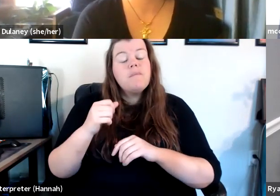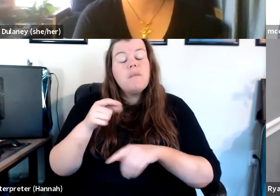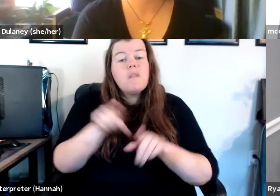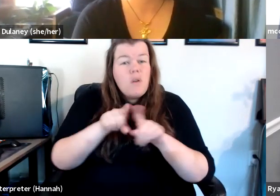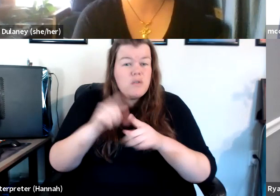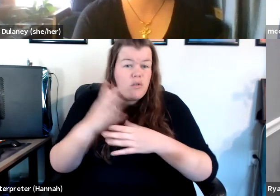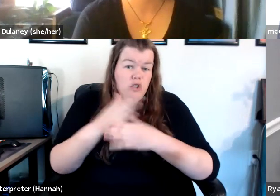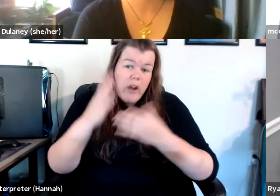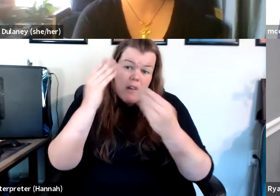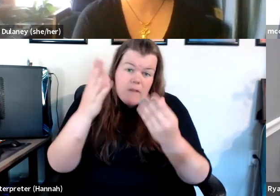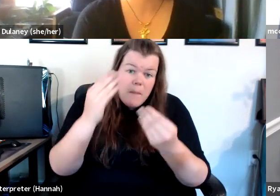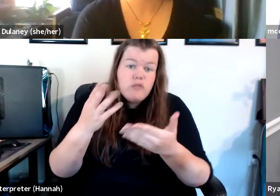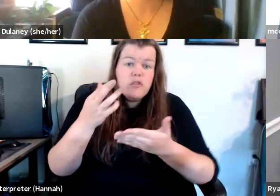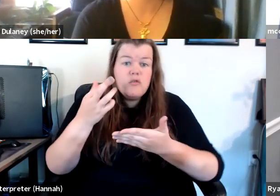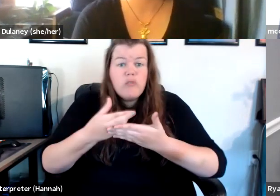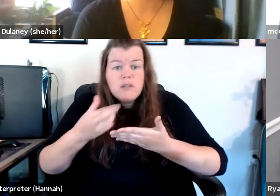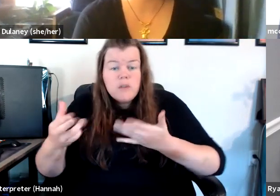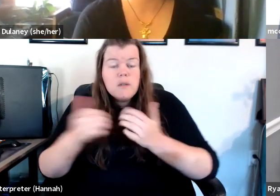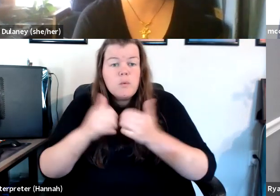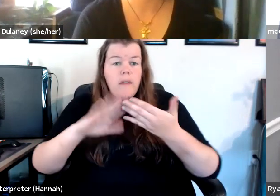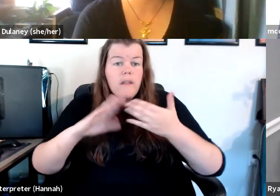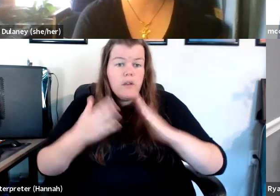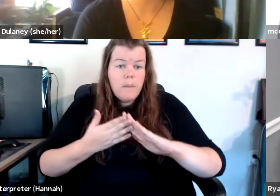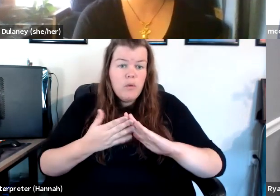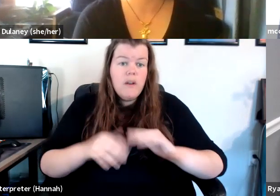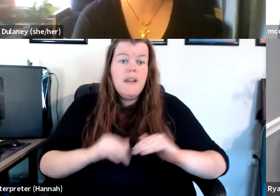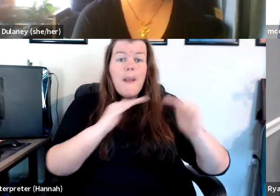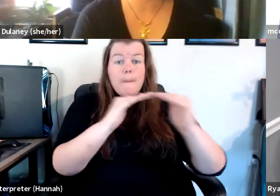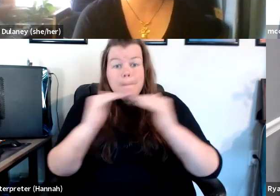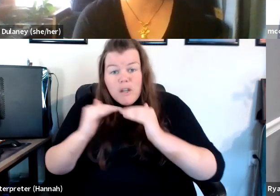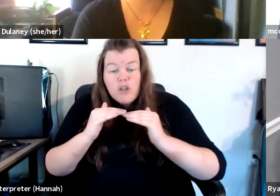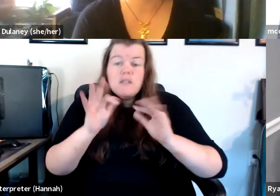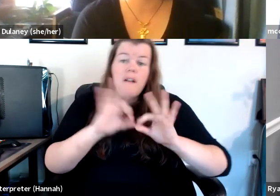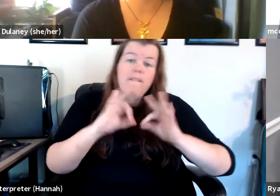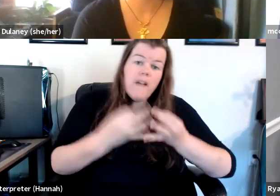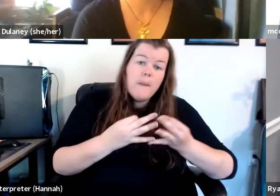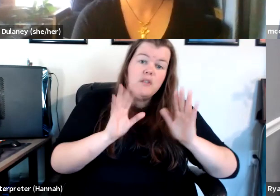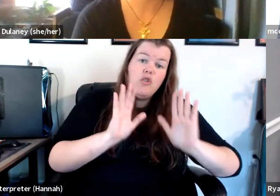with the community. We all know that peers and families are a great source of information